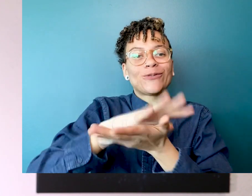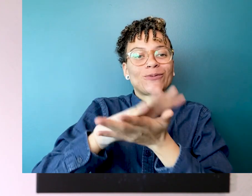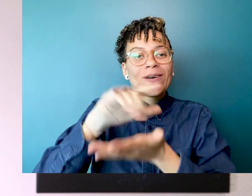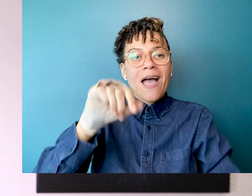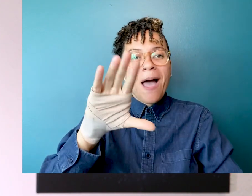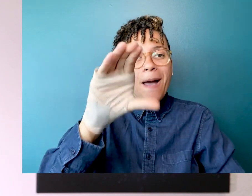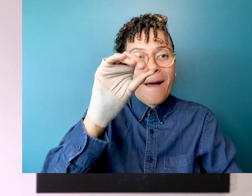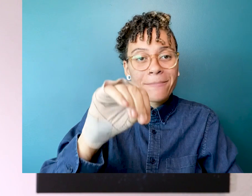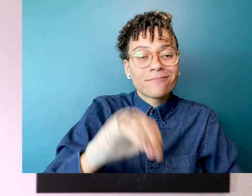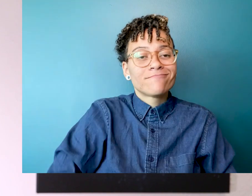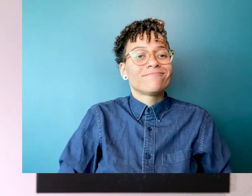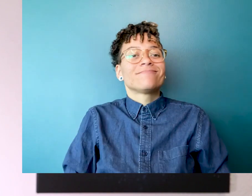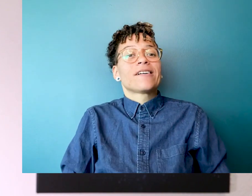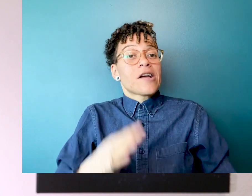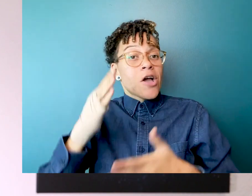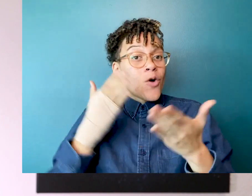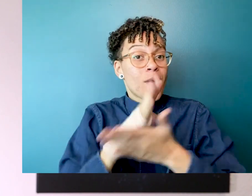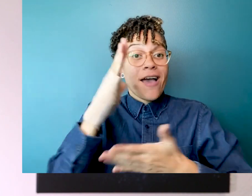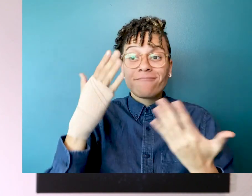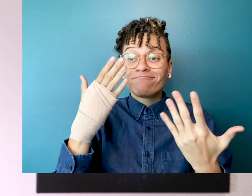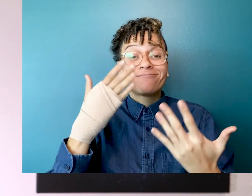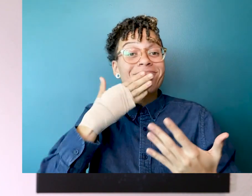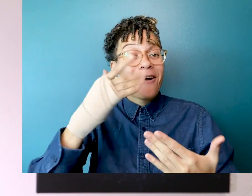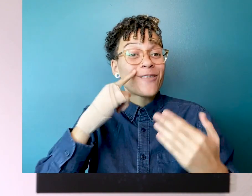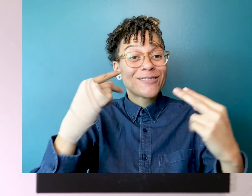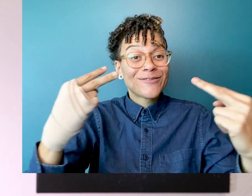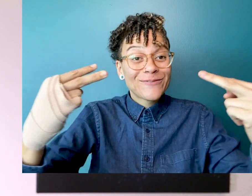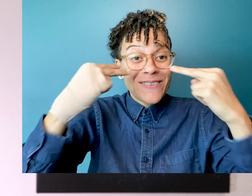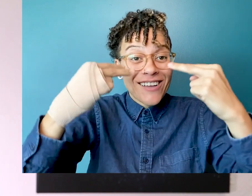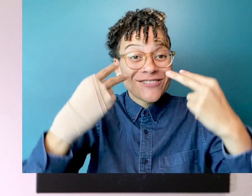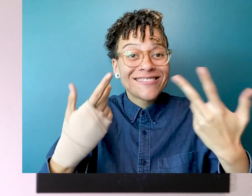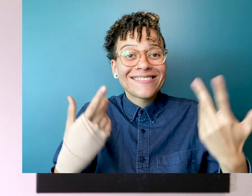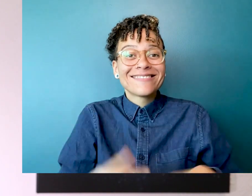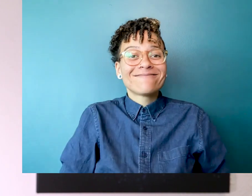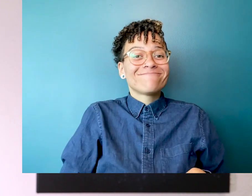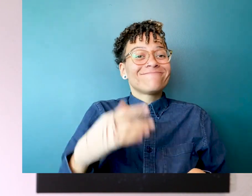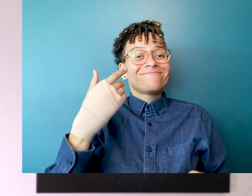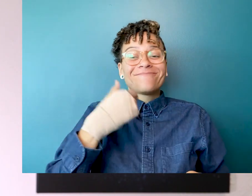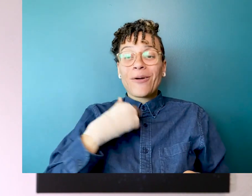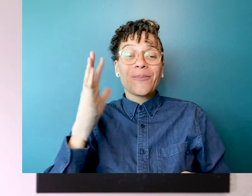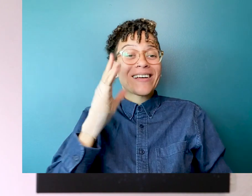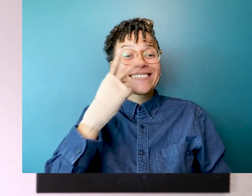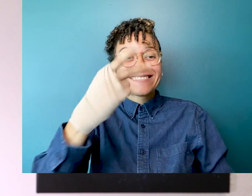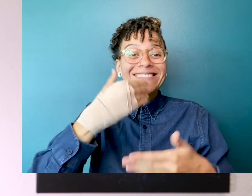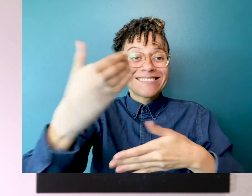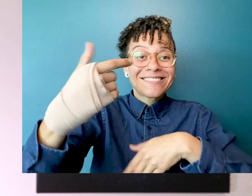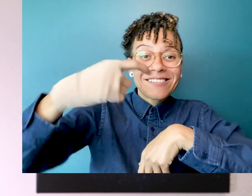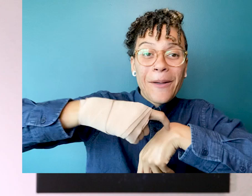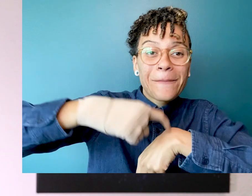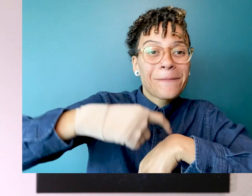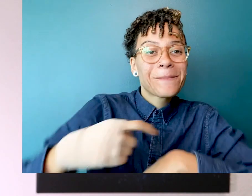I also teach an online course on Ancient Astrology, which you can find out more information about at theastrologyschool.com.